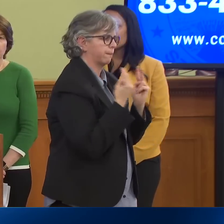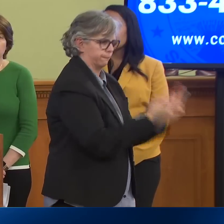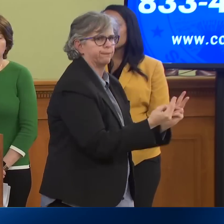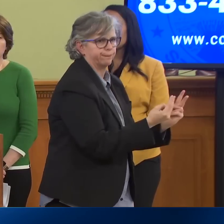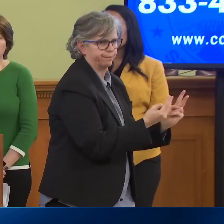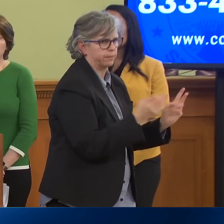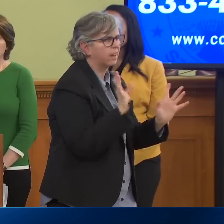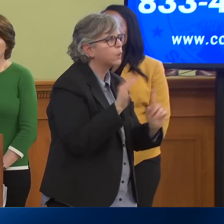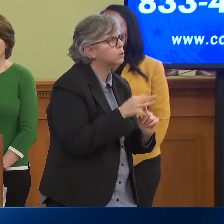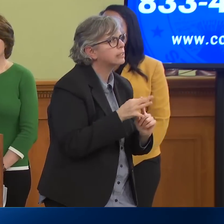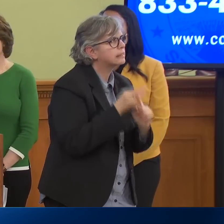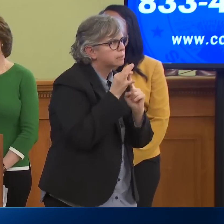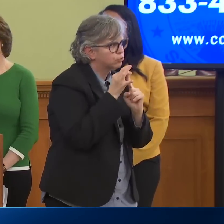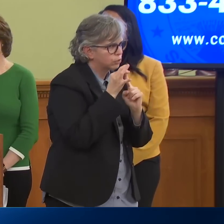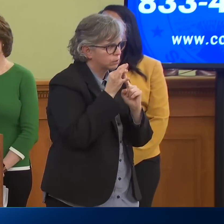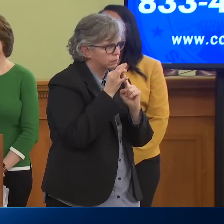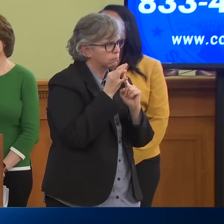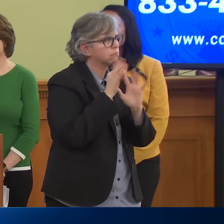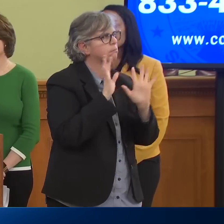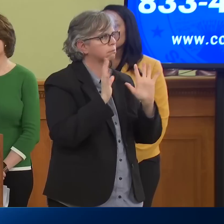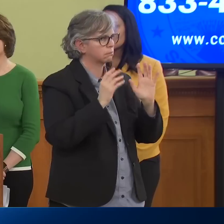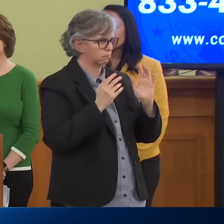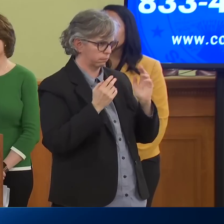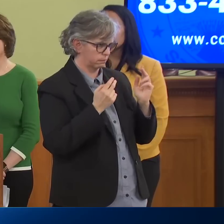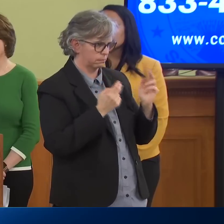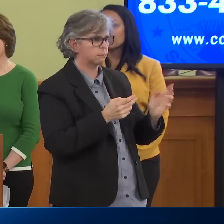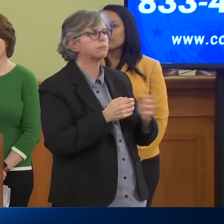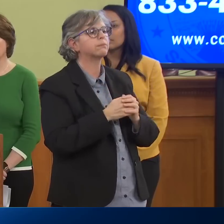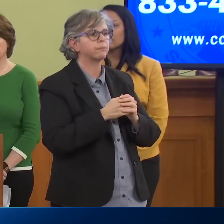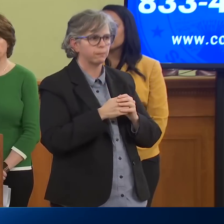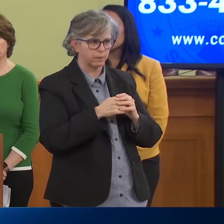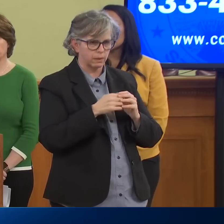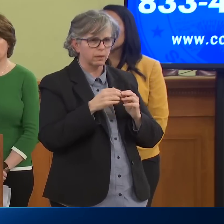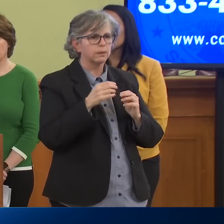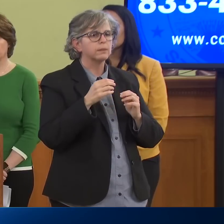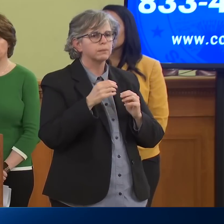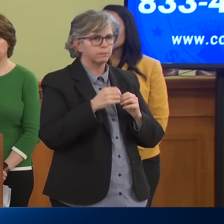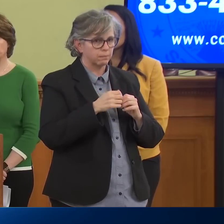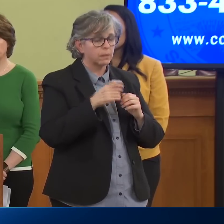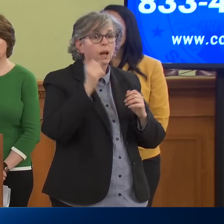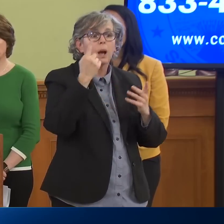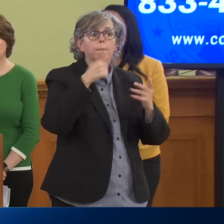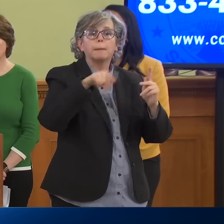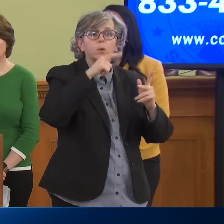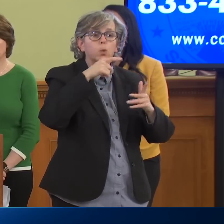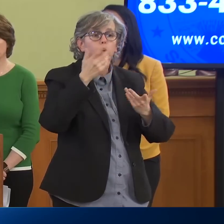AGAIN, THAT IS AN EXCEPTION THAT WAS WRITTEN INTO THE RULE